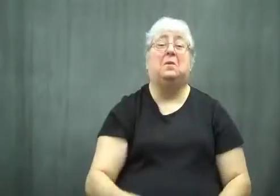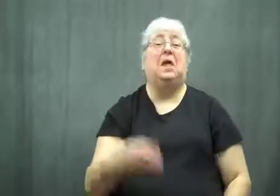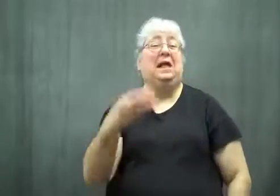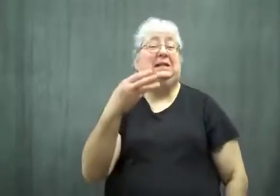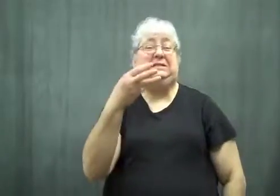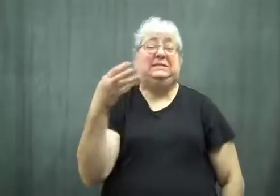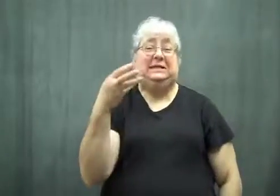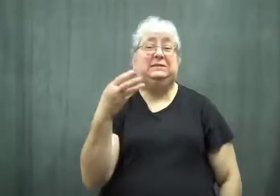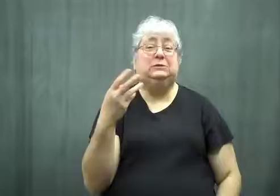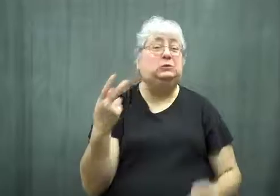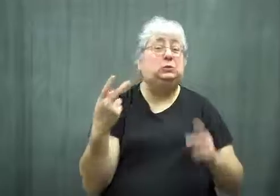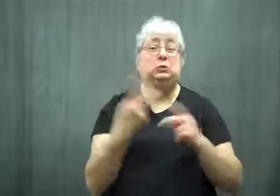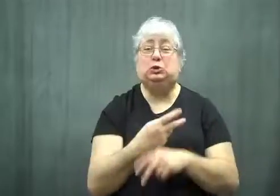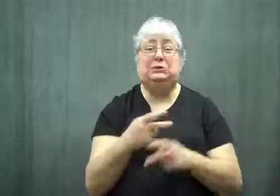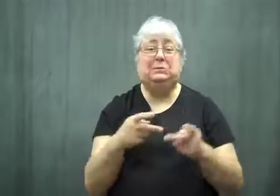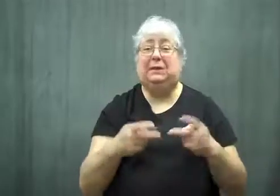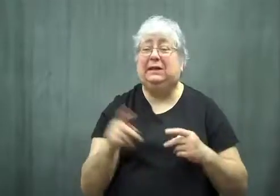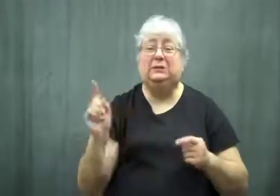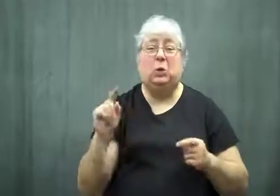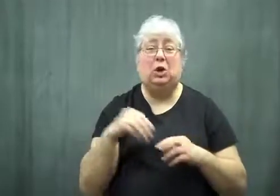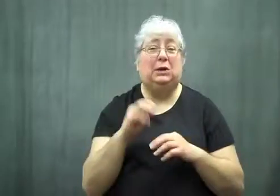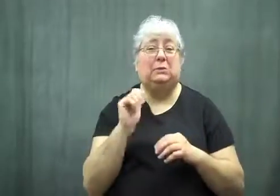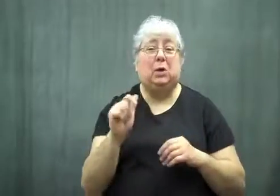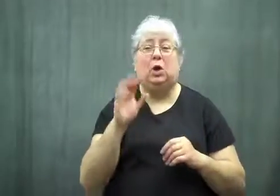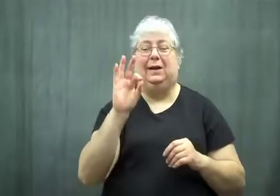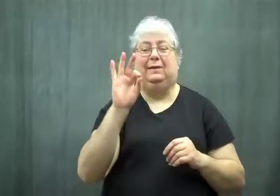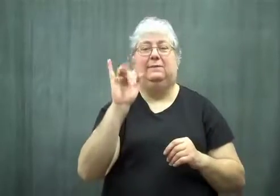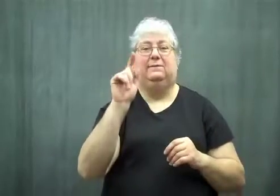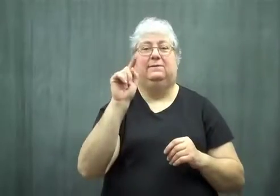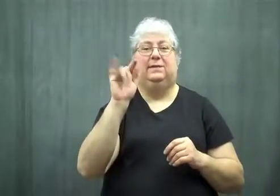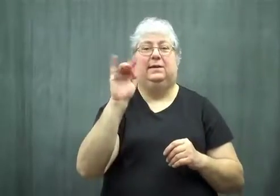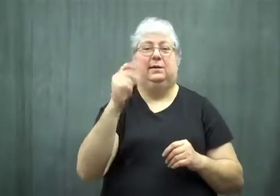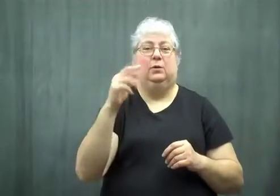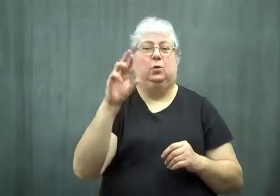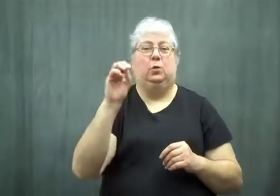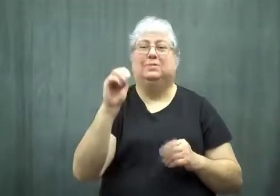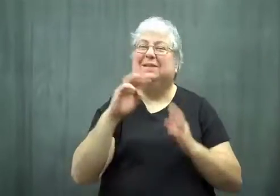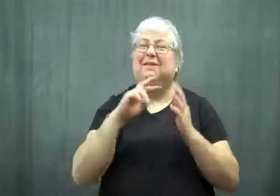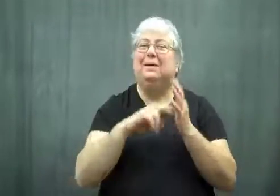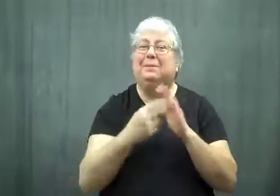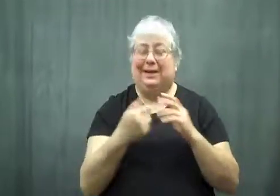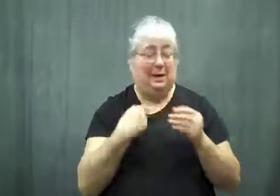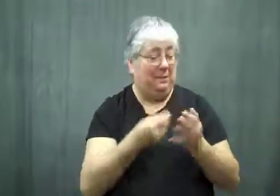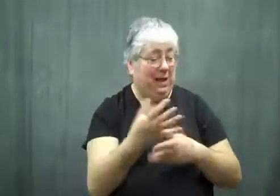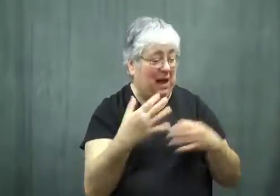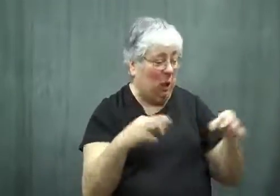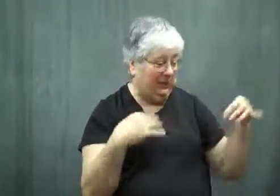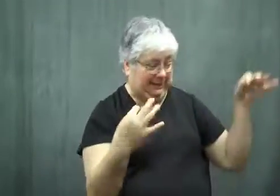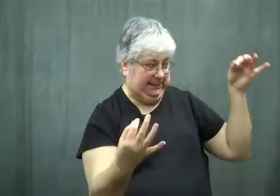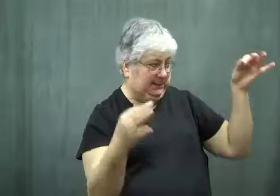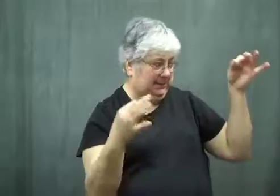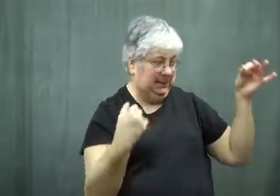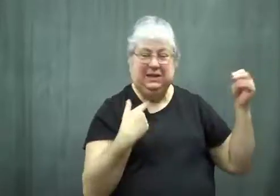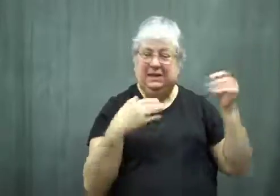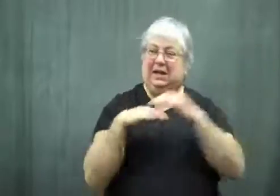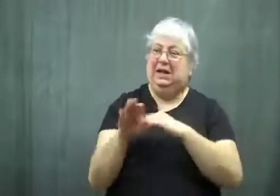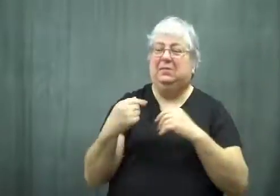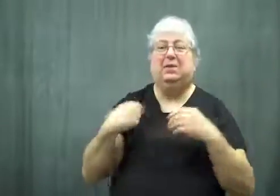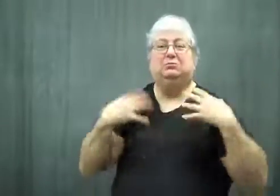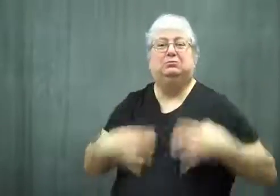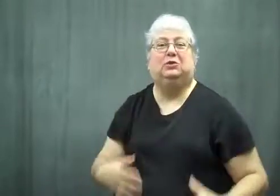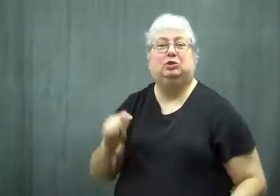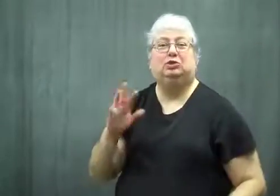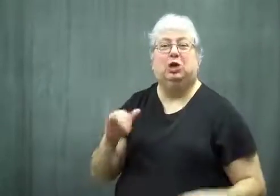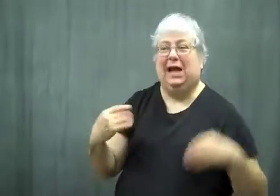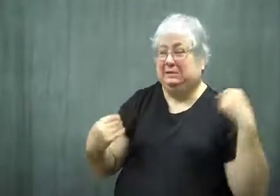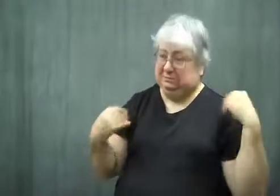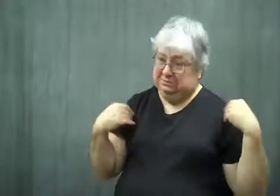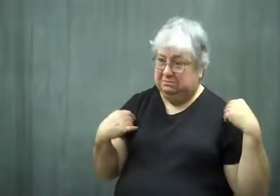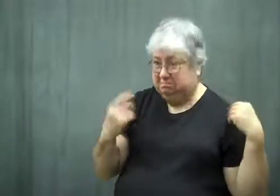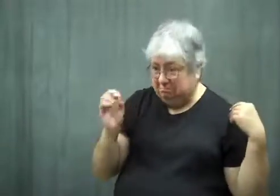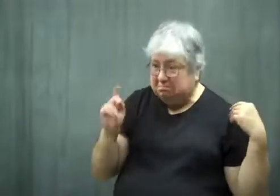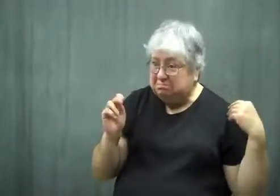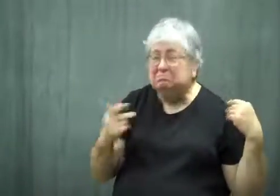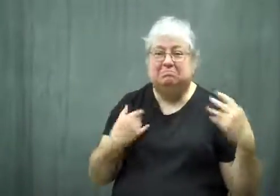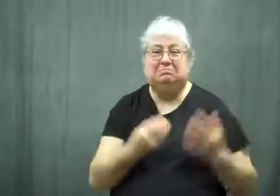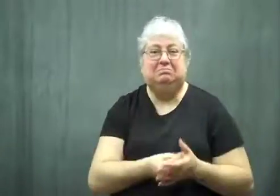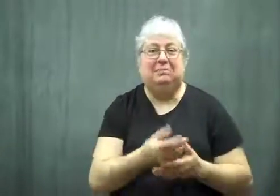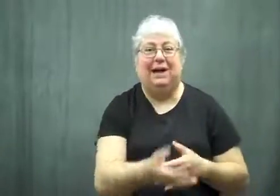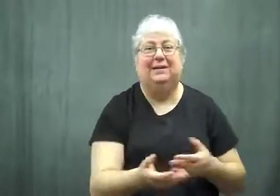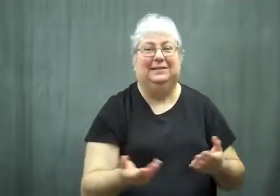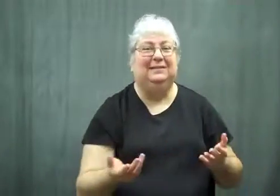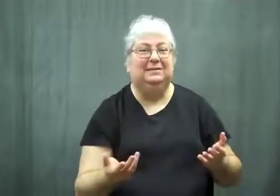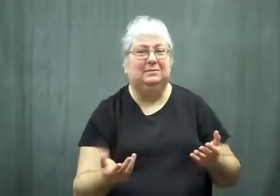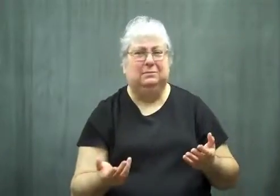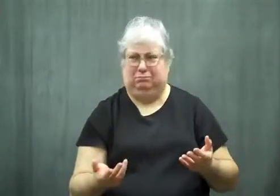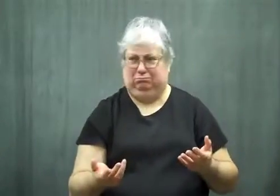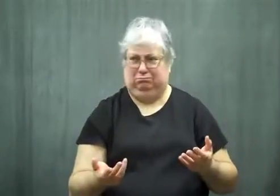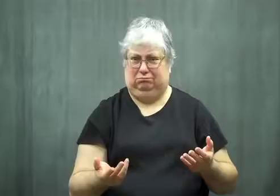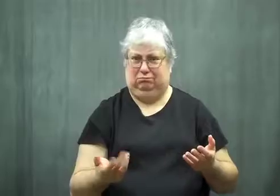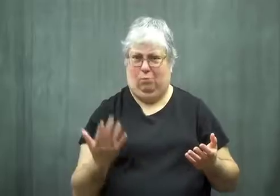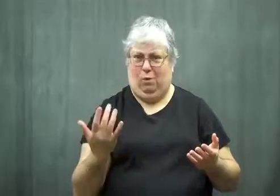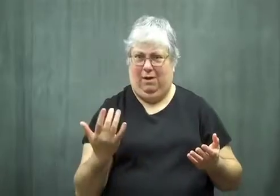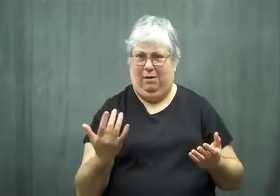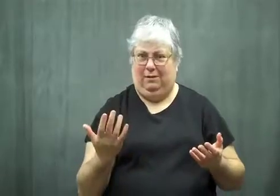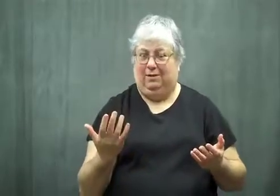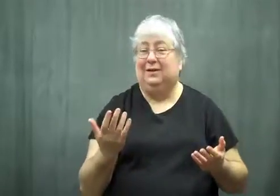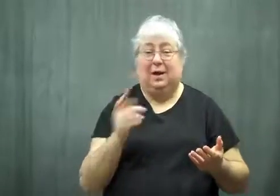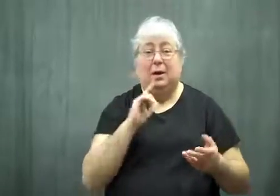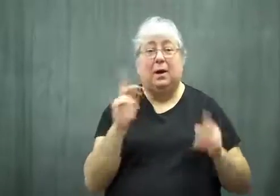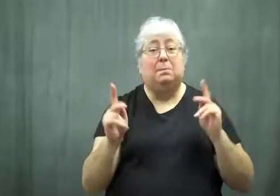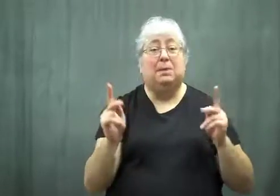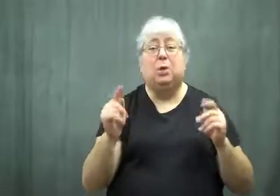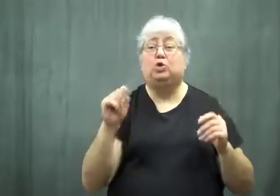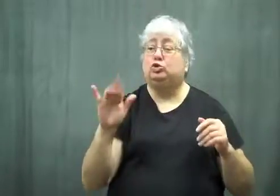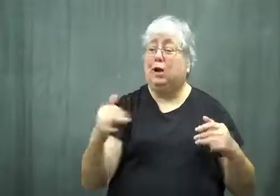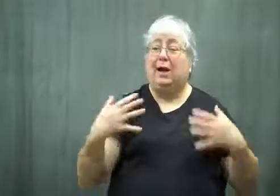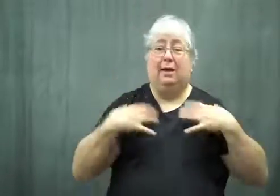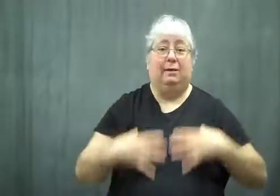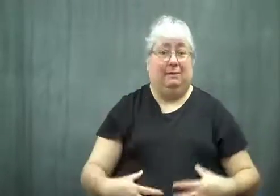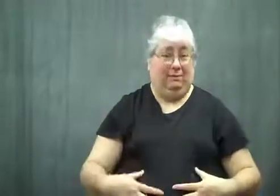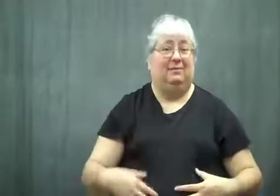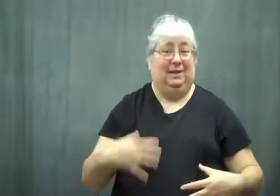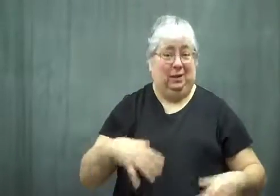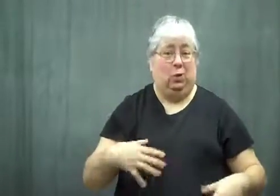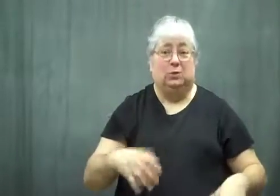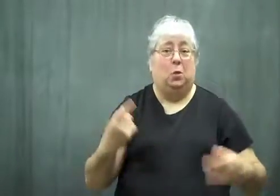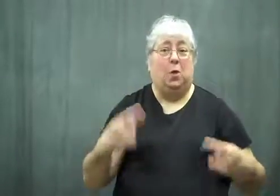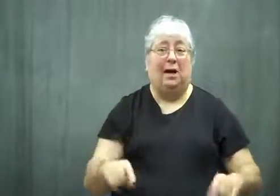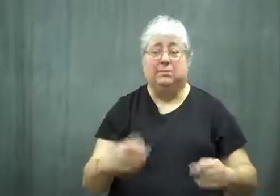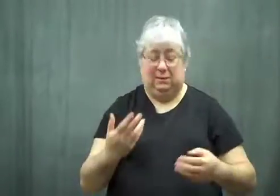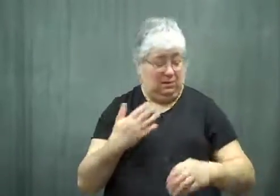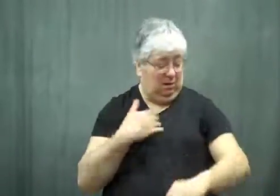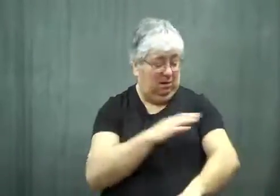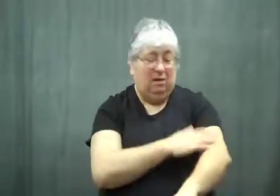Number six is the fitting room where you try on clothes before buying.